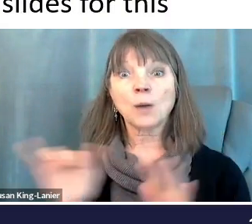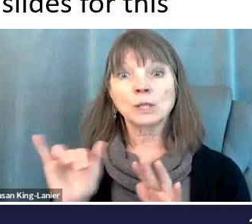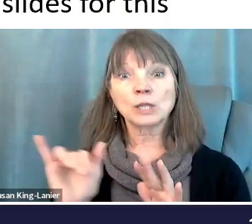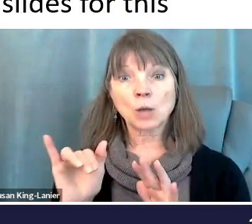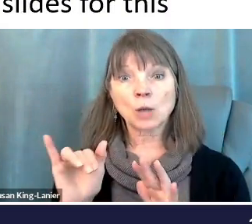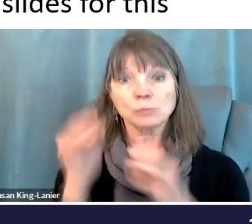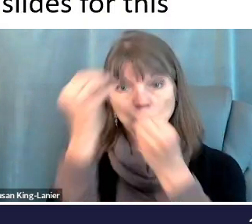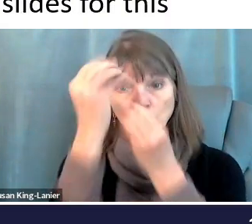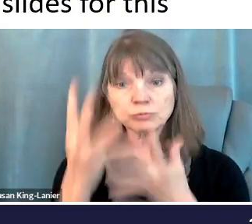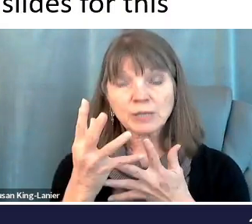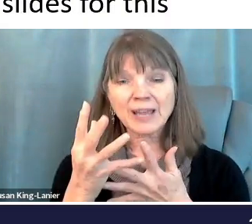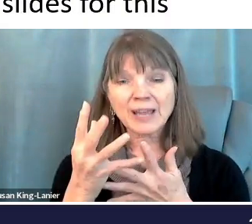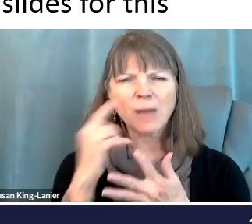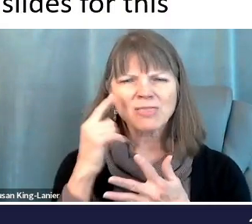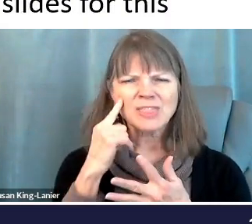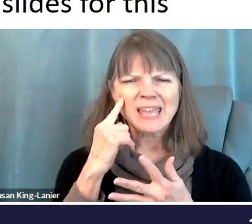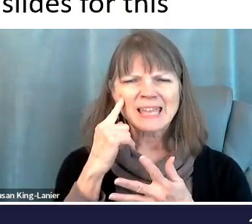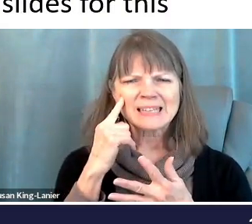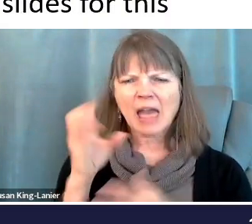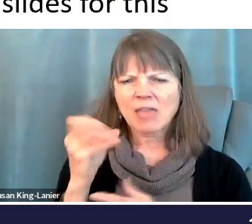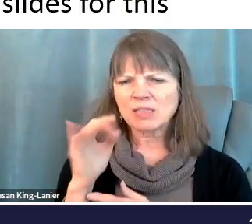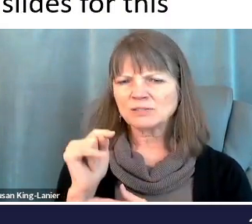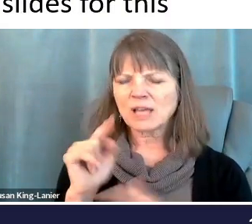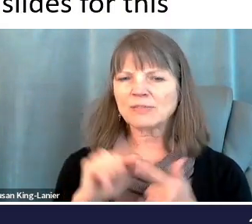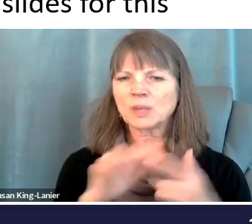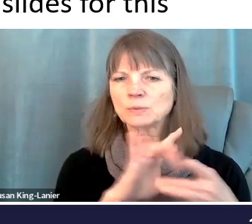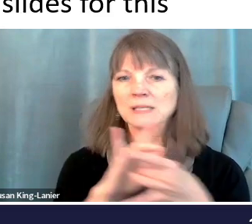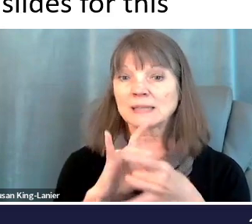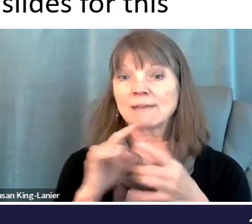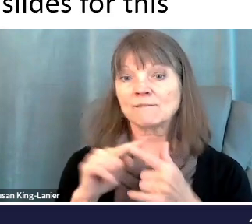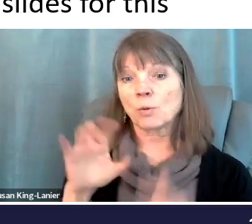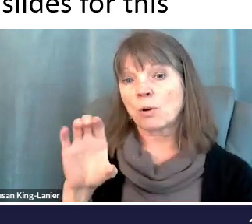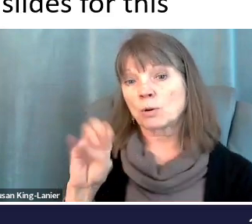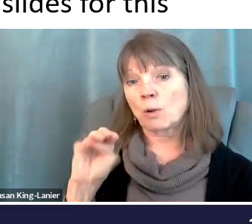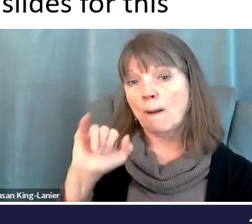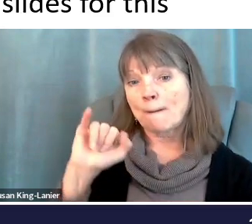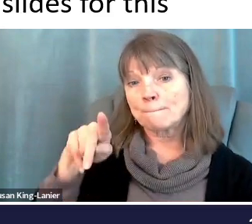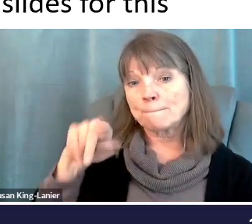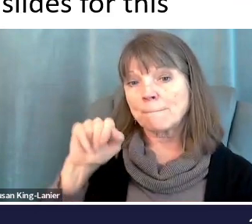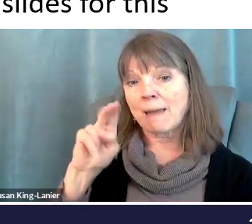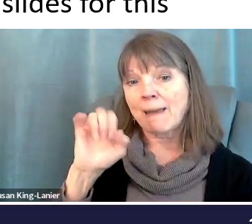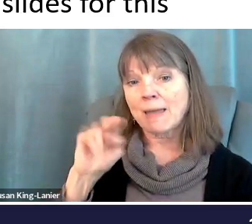All right. I will share also that I believe in the chat there was a link for companion app